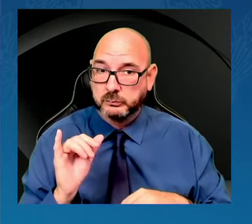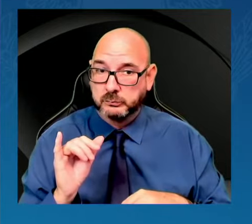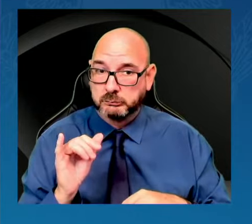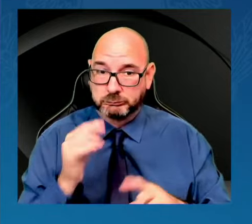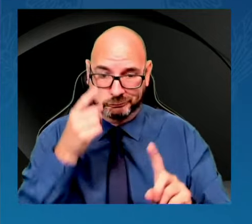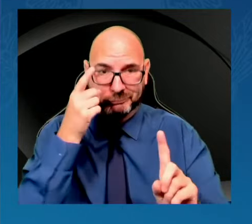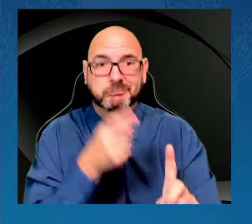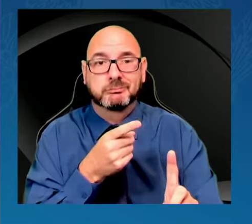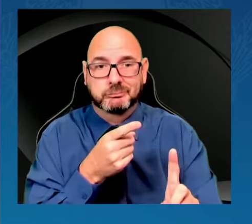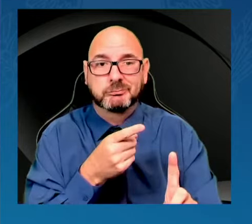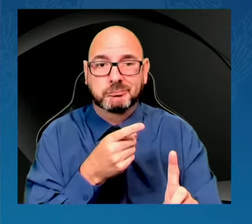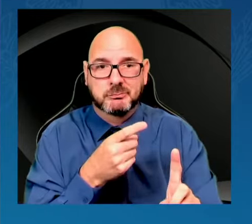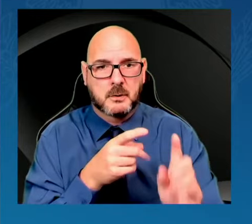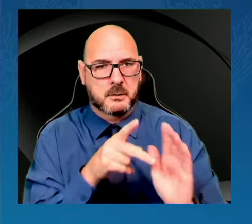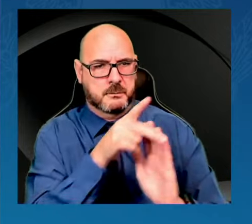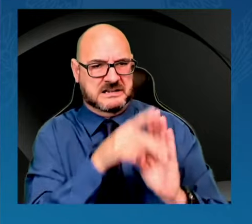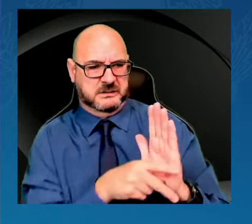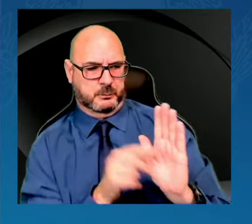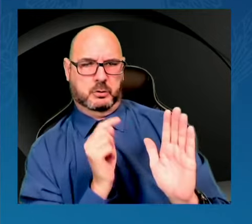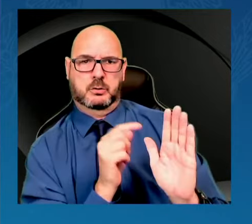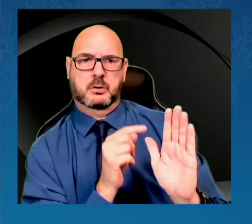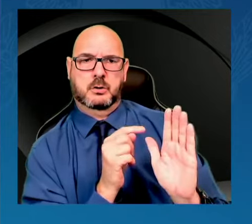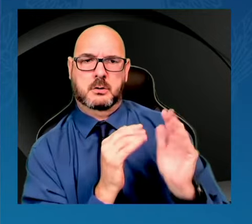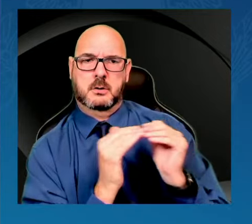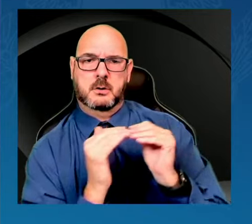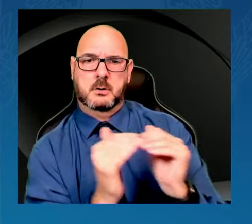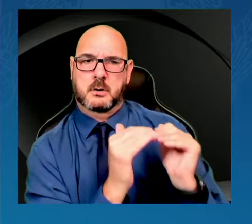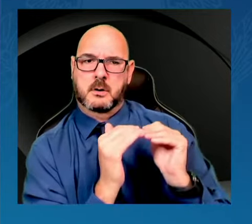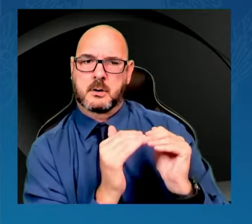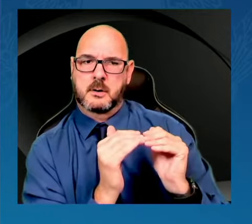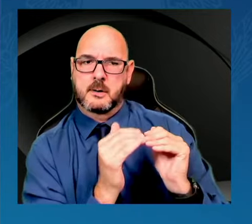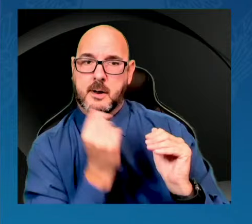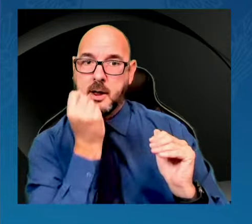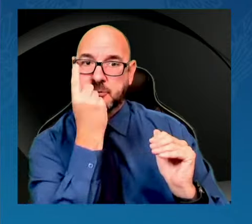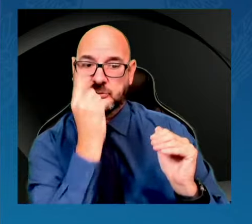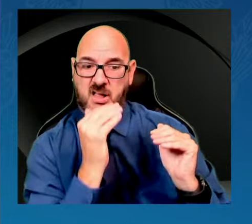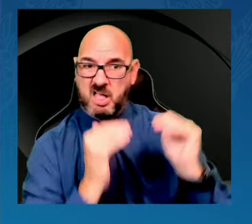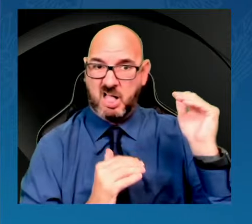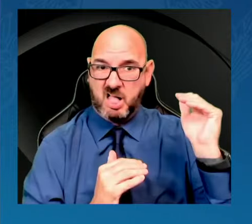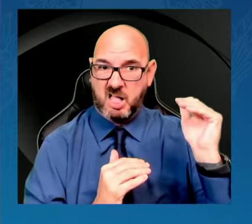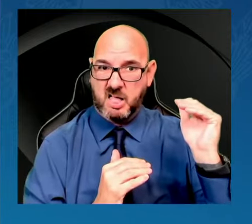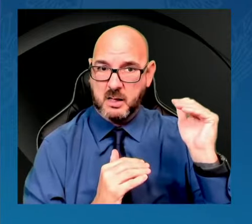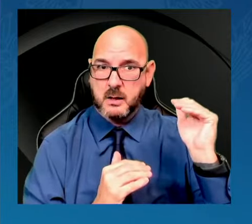understanding the inequities, which, you know, we all understand the difference between equality and equity. Right?